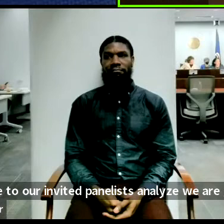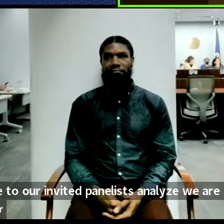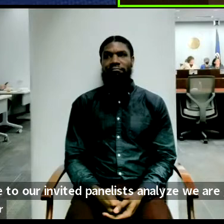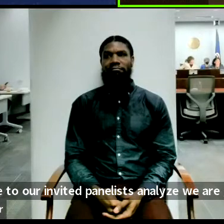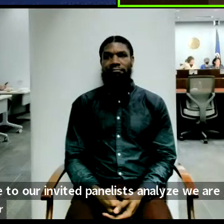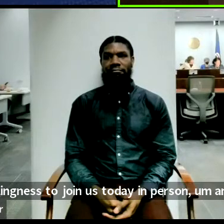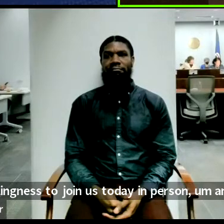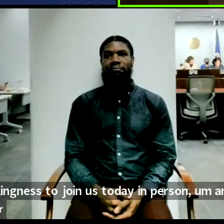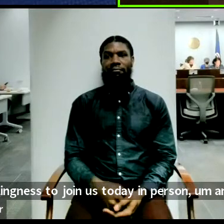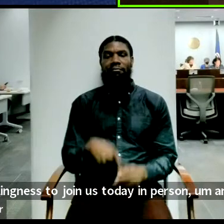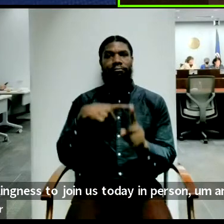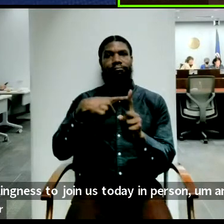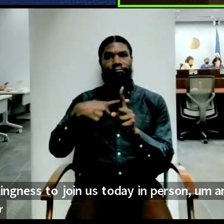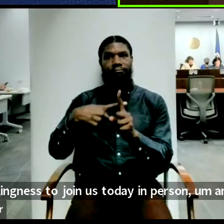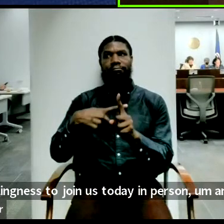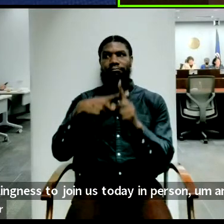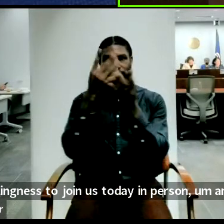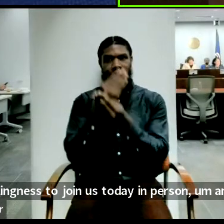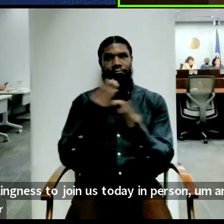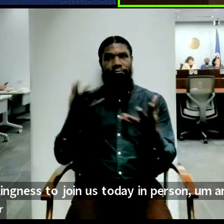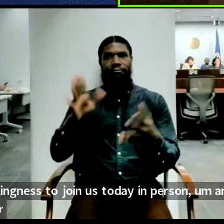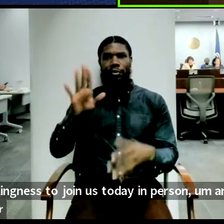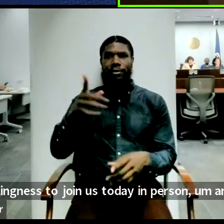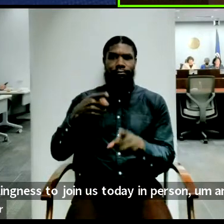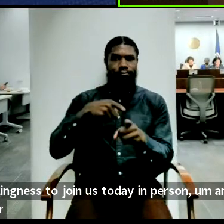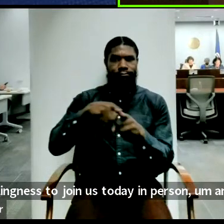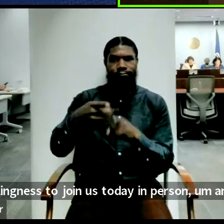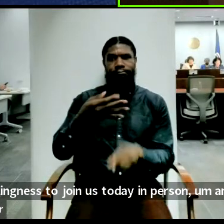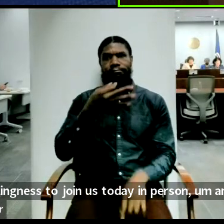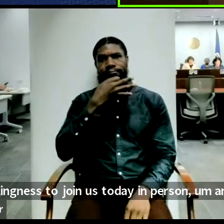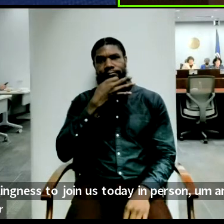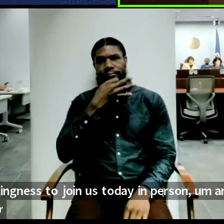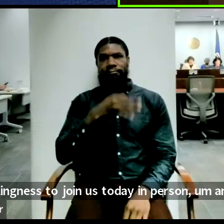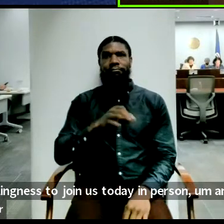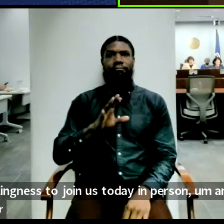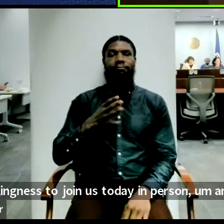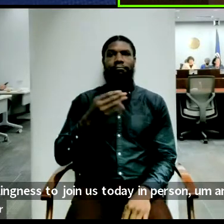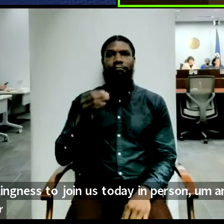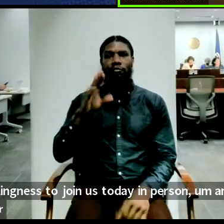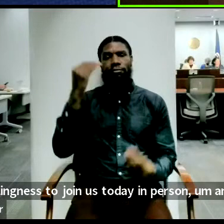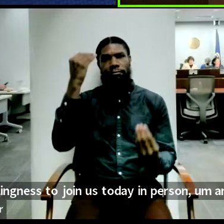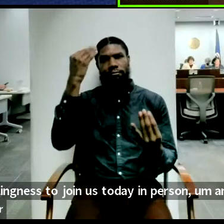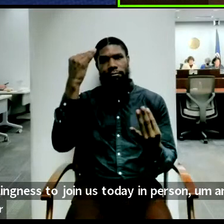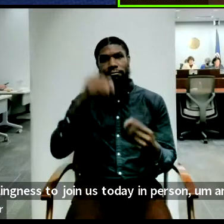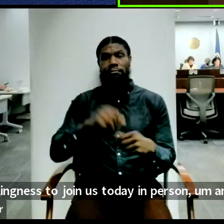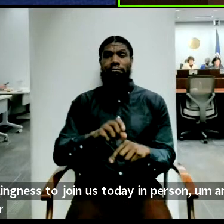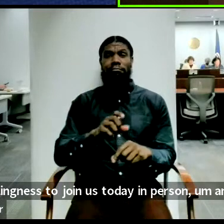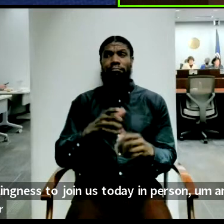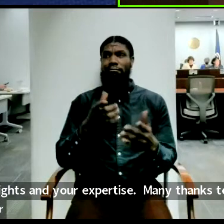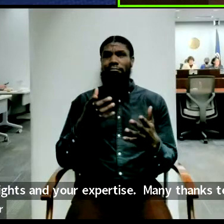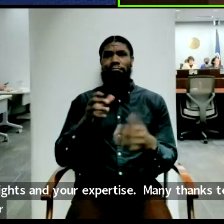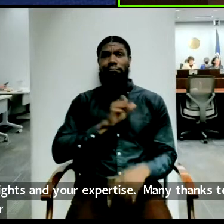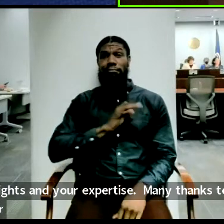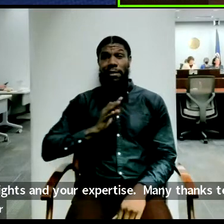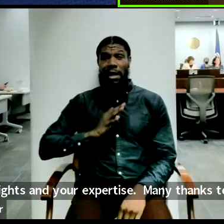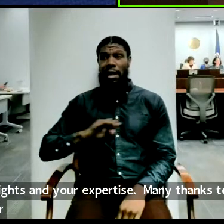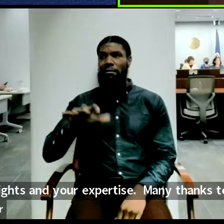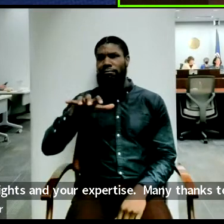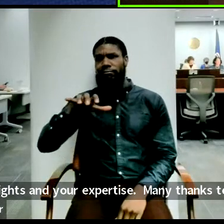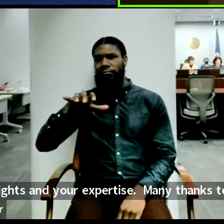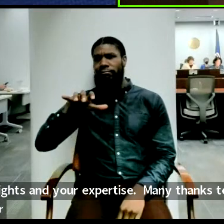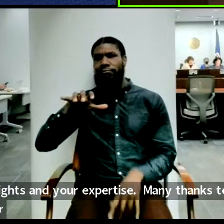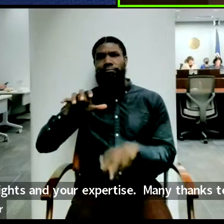and your expertise. Many thanks to our EEOC staff who worked tirelessly over this past several weeks